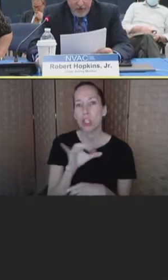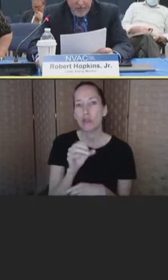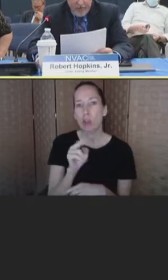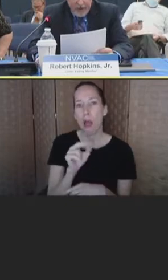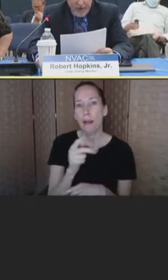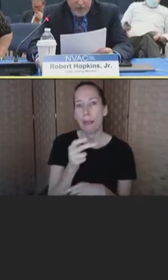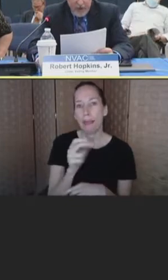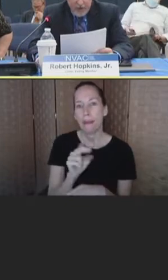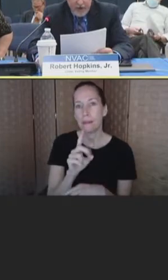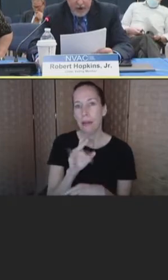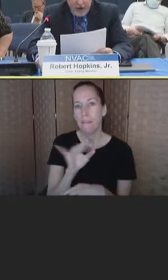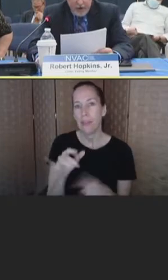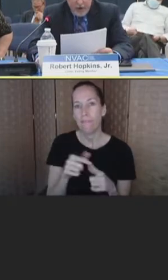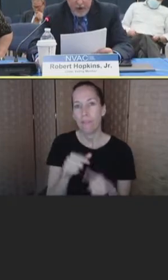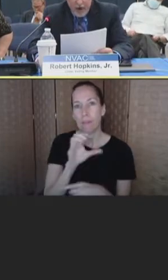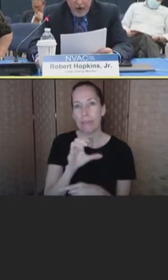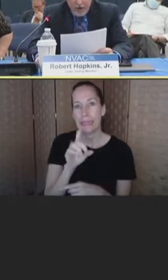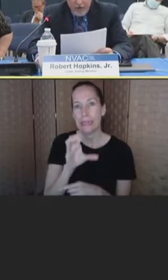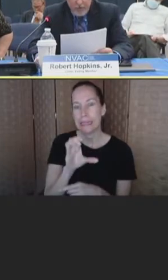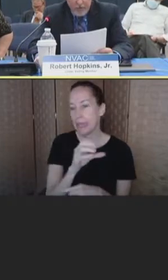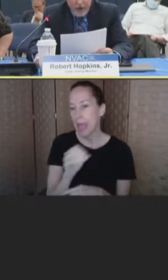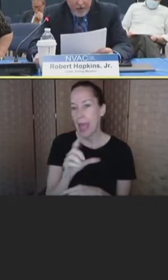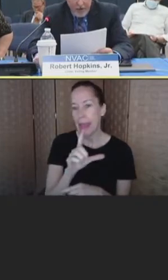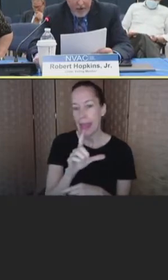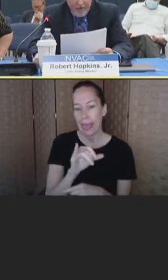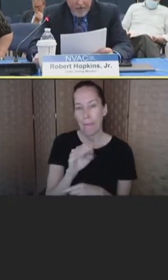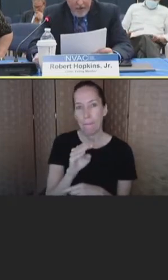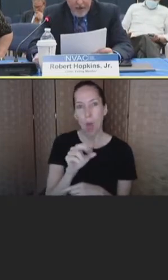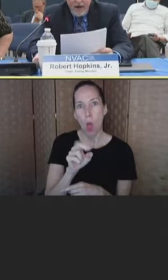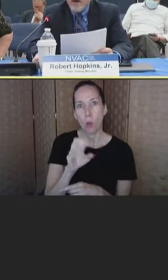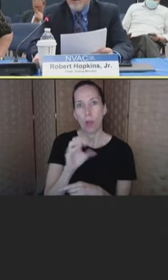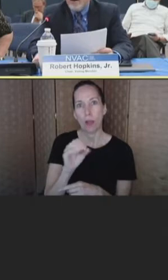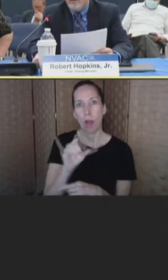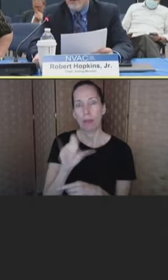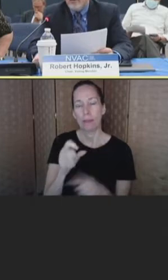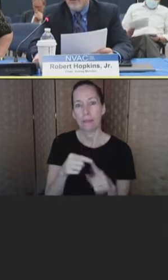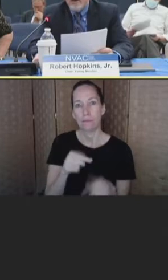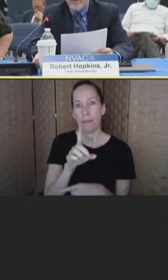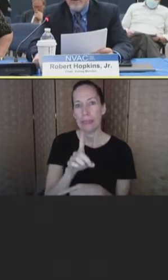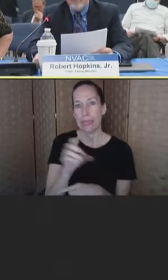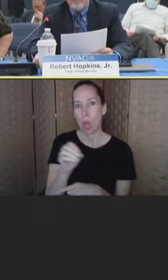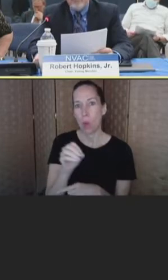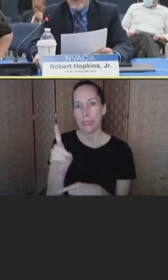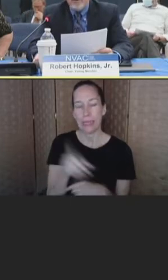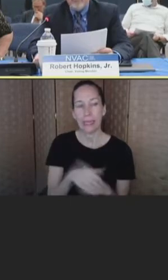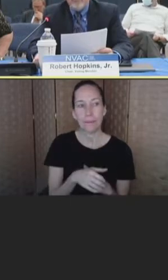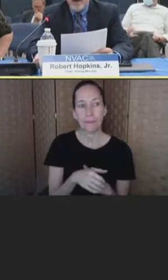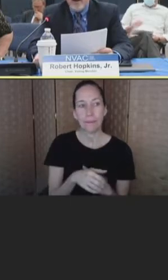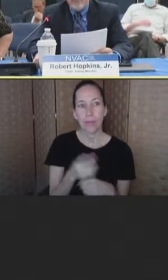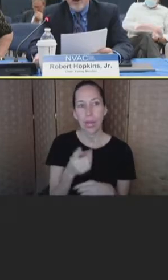as well as Dr. Limone Collins from DoD. Dr. Duffy, we have your slides up.